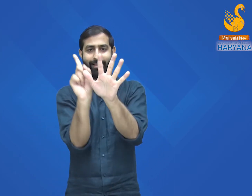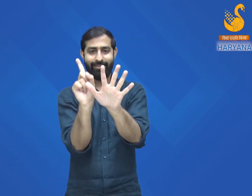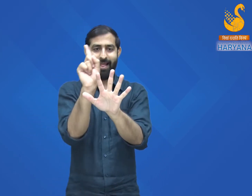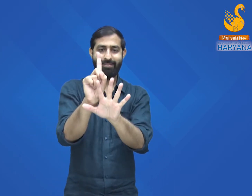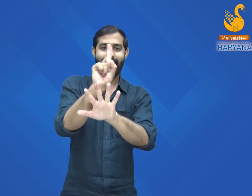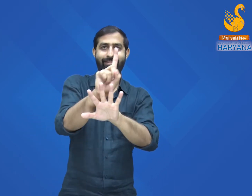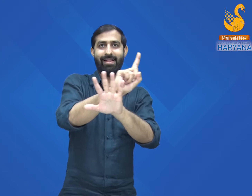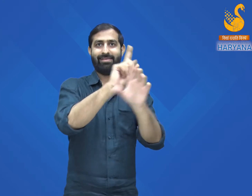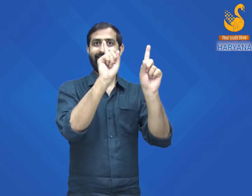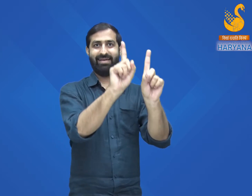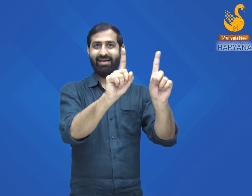in five different rooms.